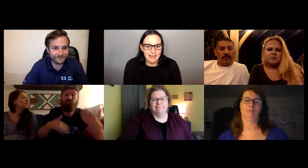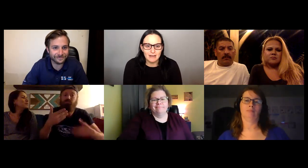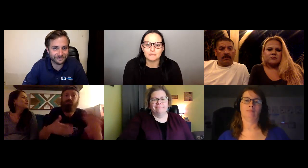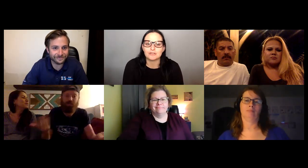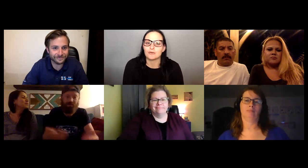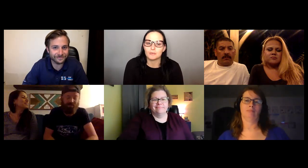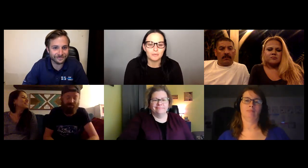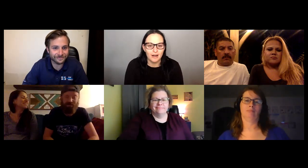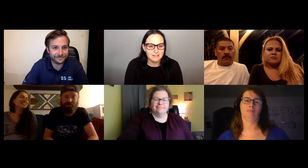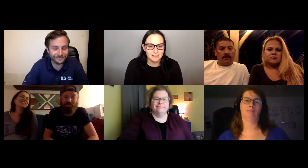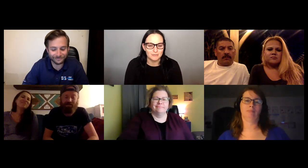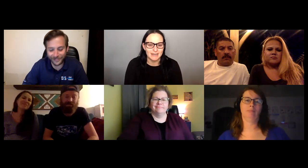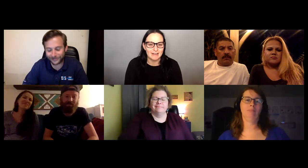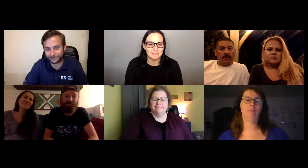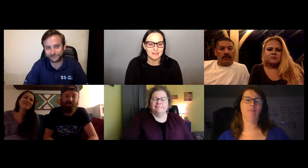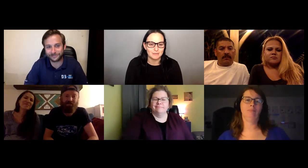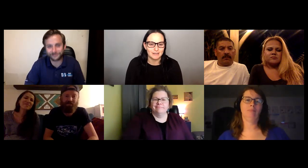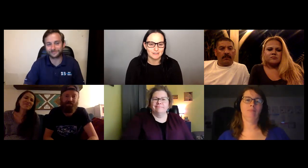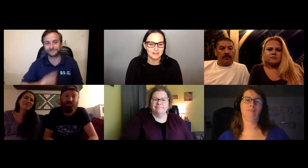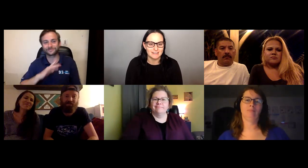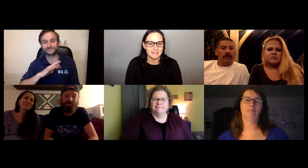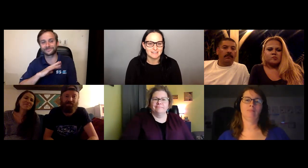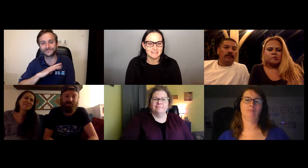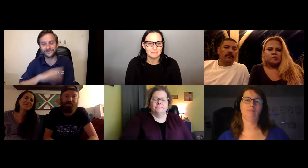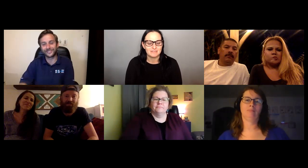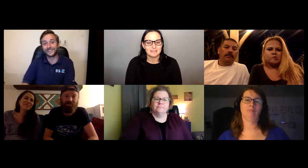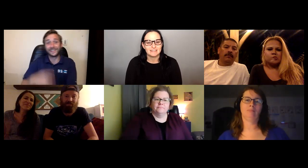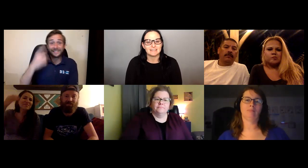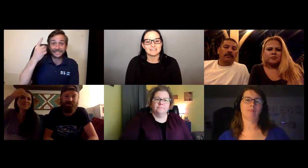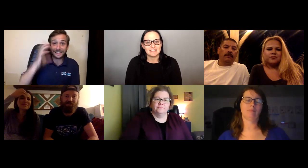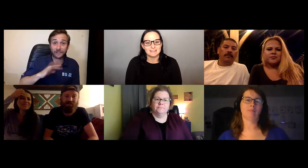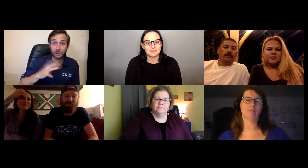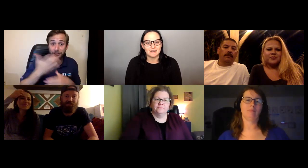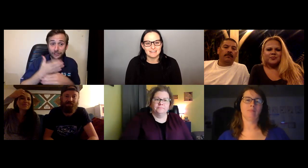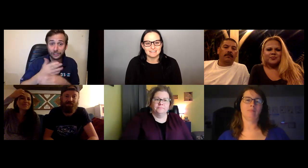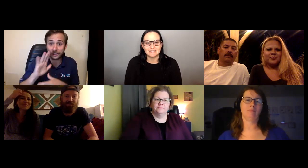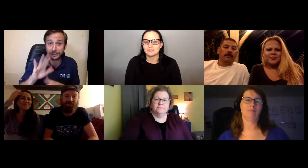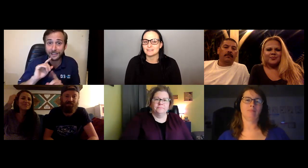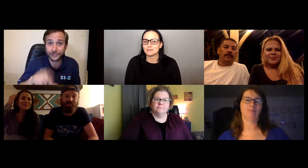it was just normal process for me to have that communication access